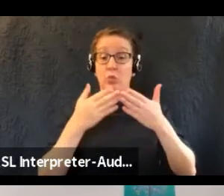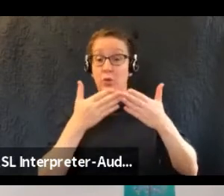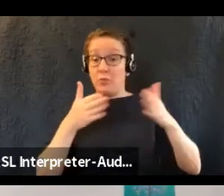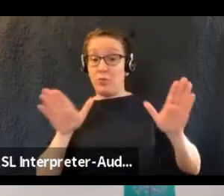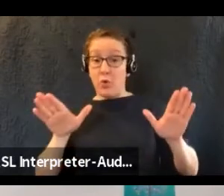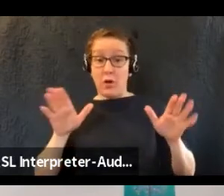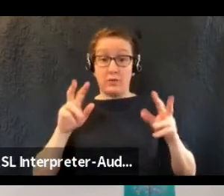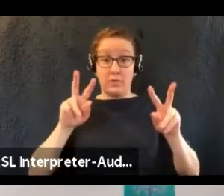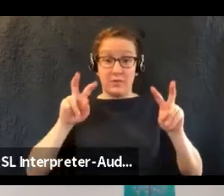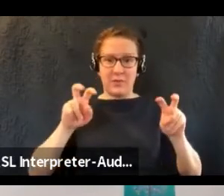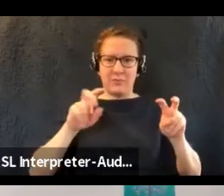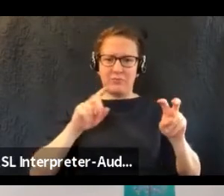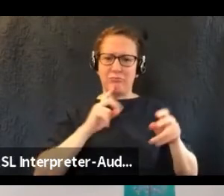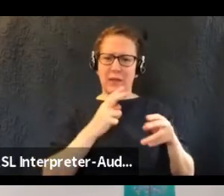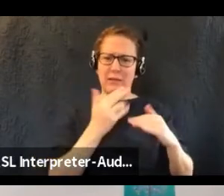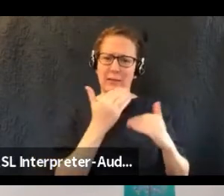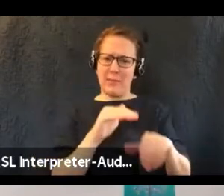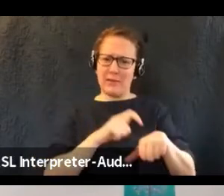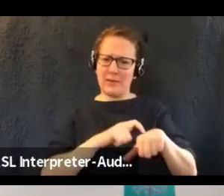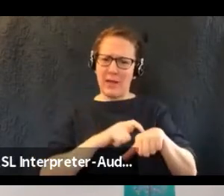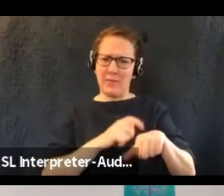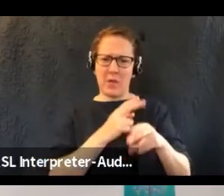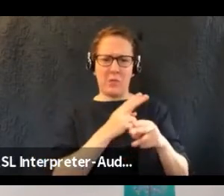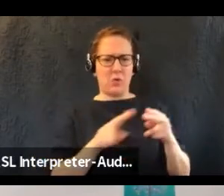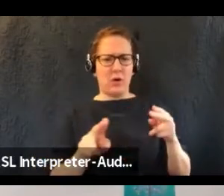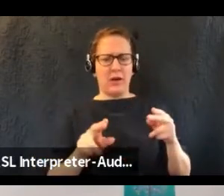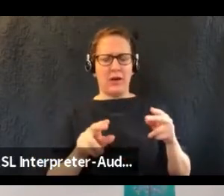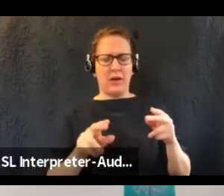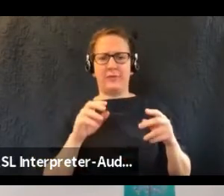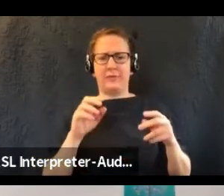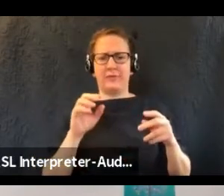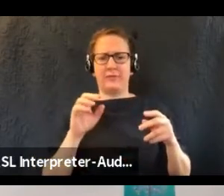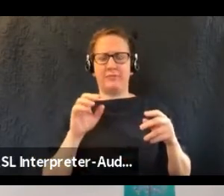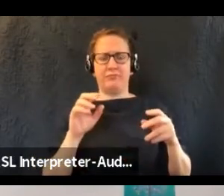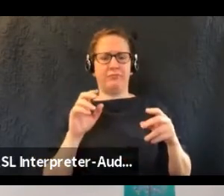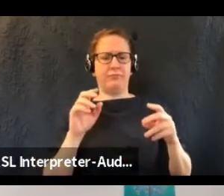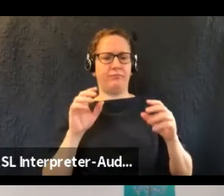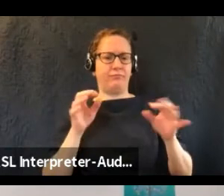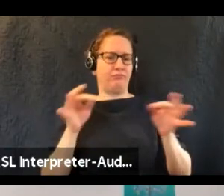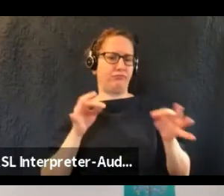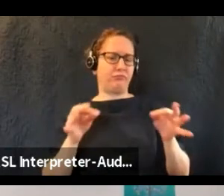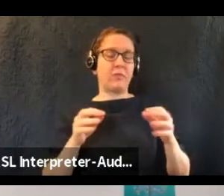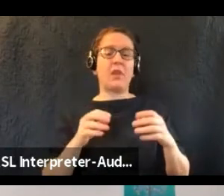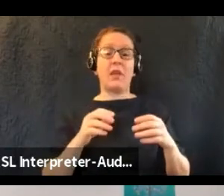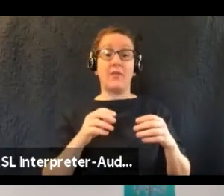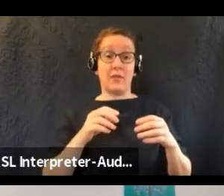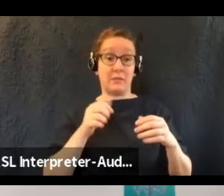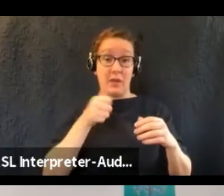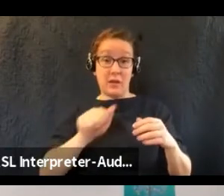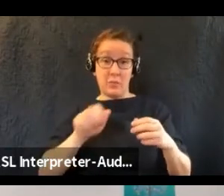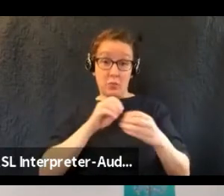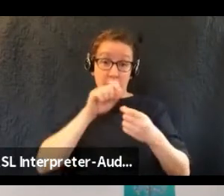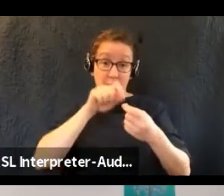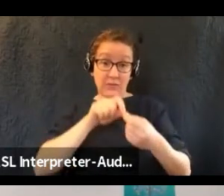but I'm happy to connect with anybody offline afterwards if you have any specific questions.